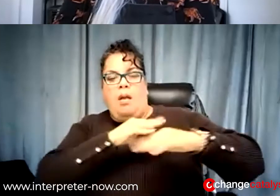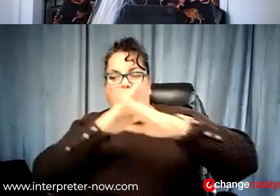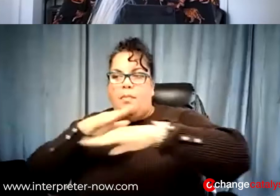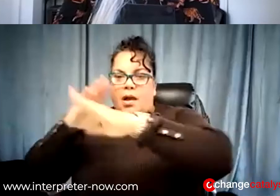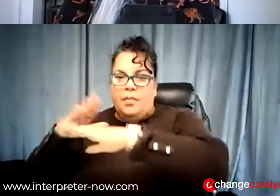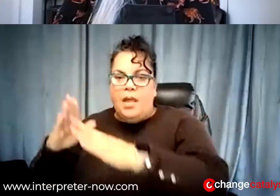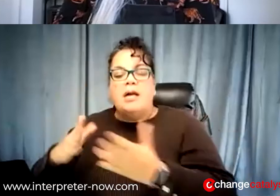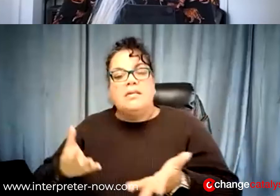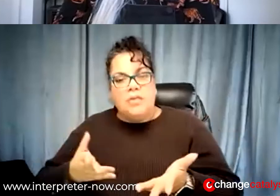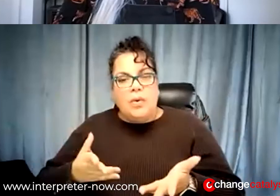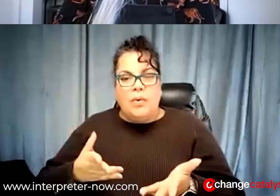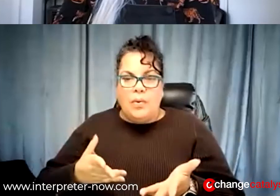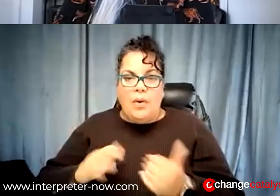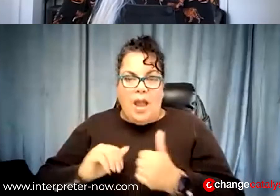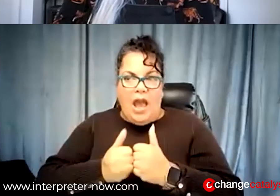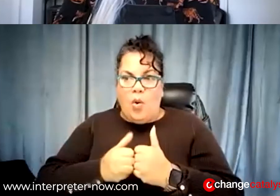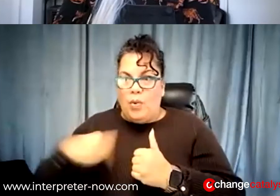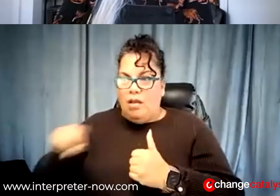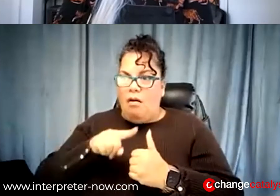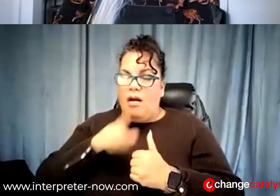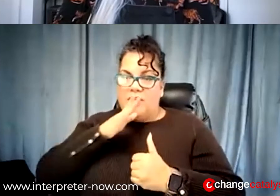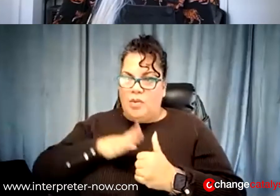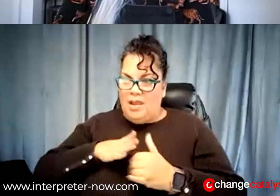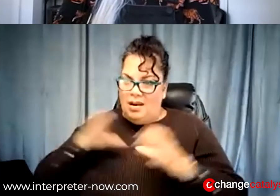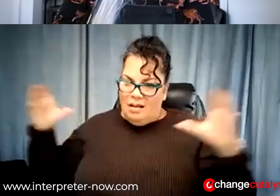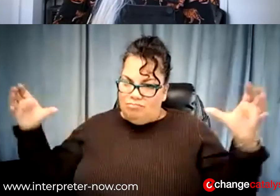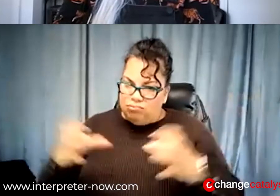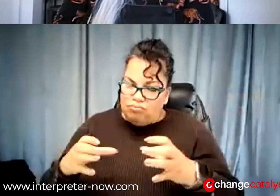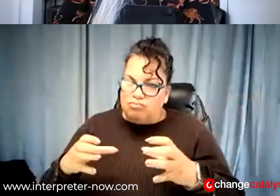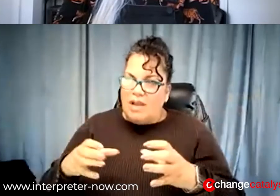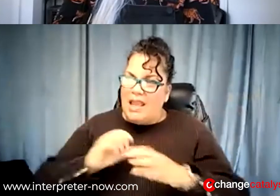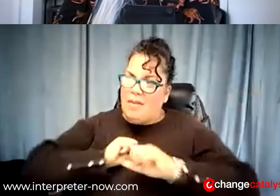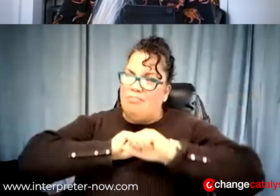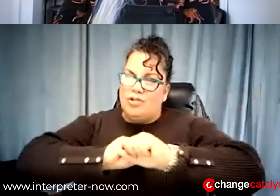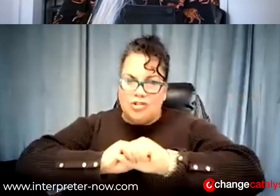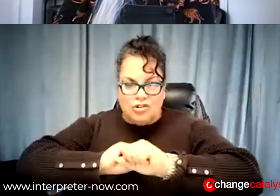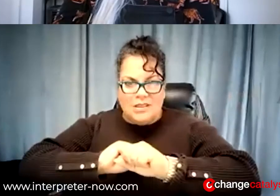And so, the way that we're able to come together to push back against those and essentially